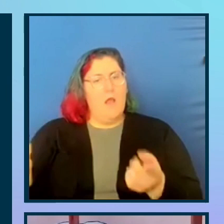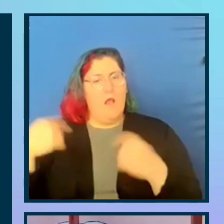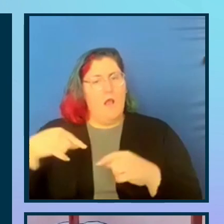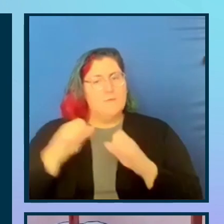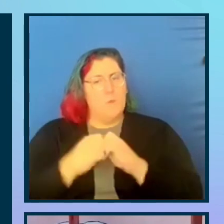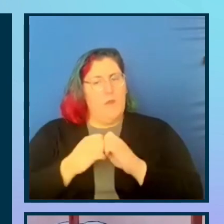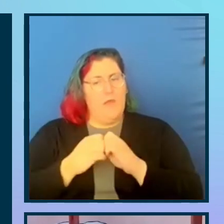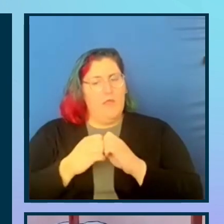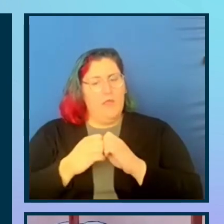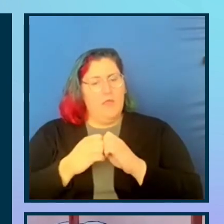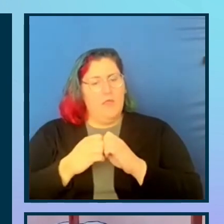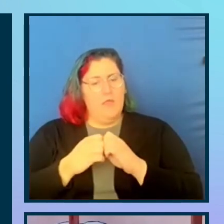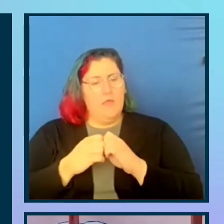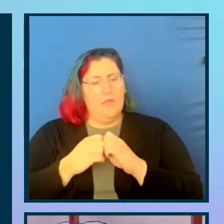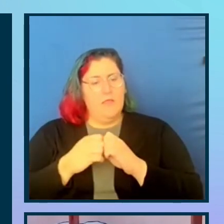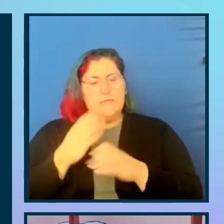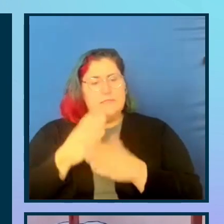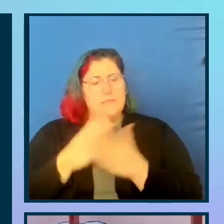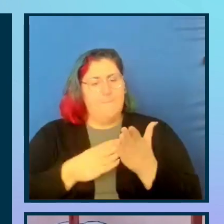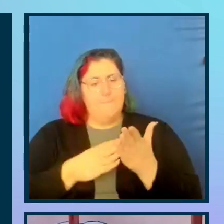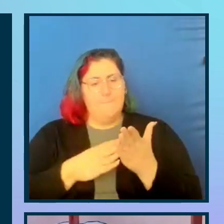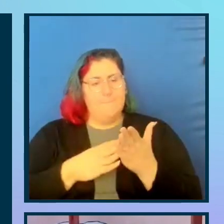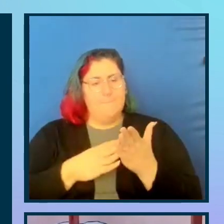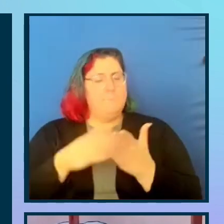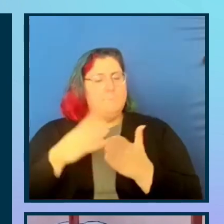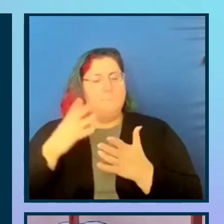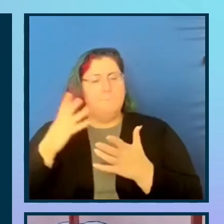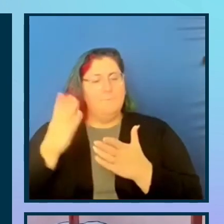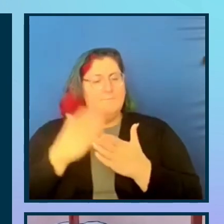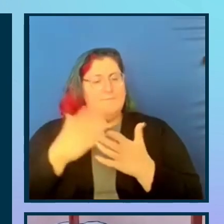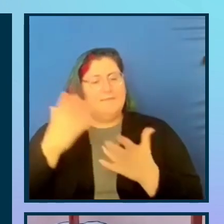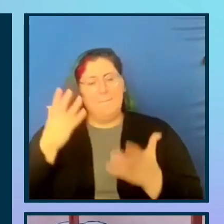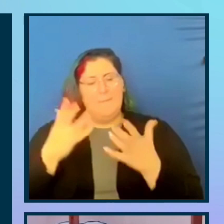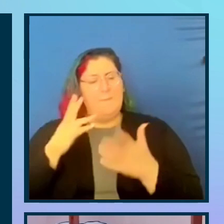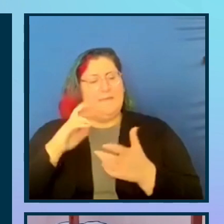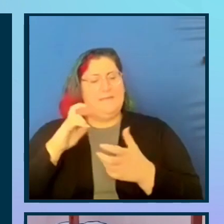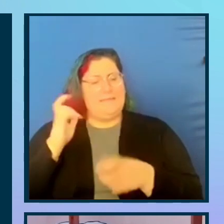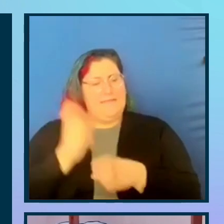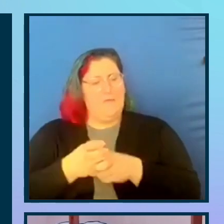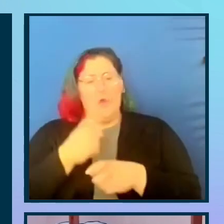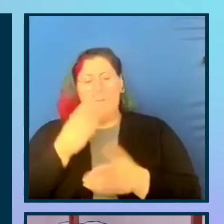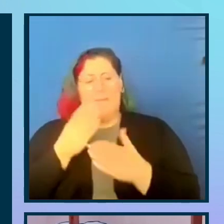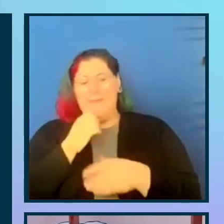some negatives, some things that make it difficult, maybe not optimal, and it definitely wasn't optimal